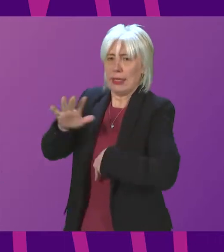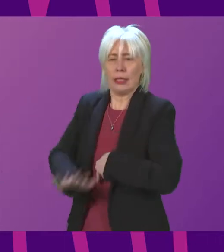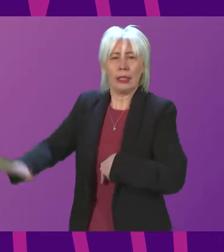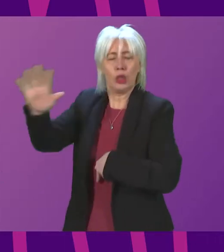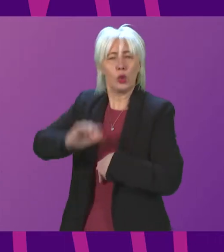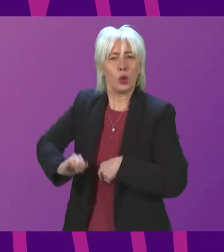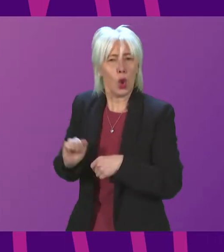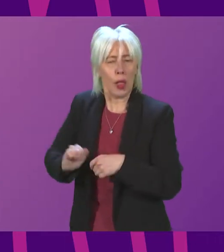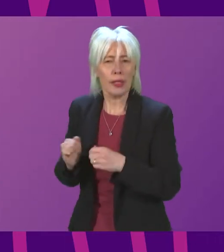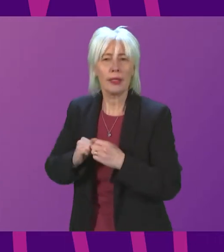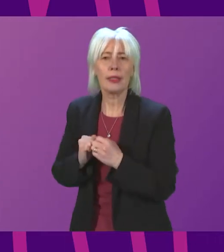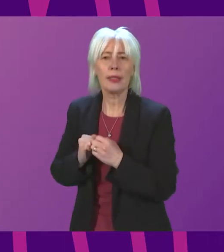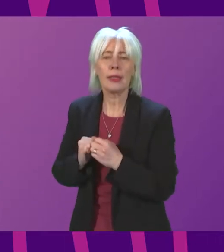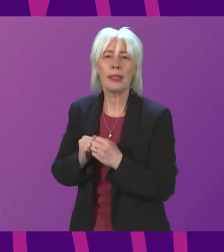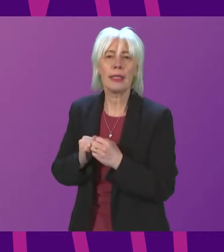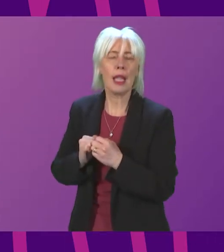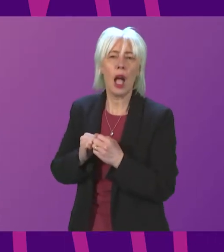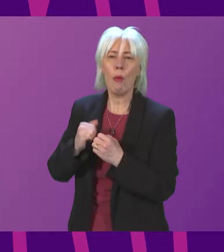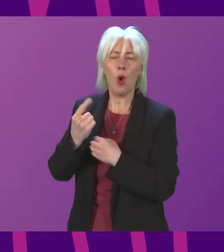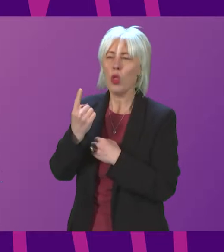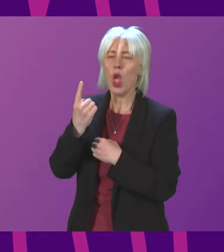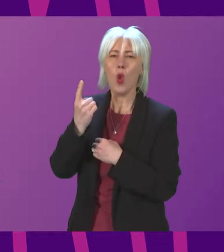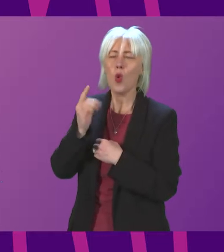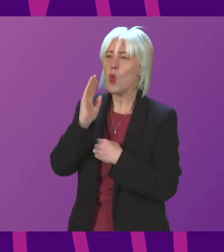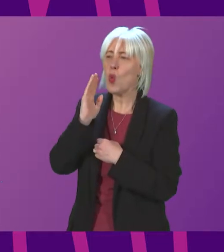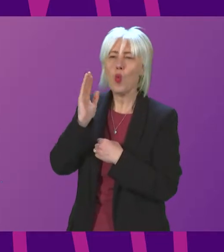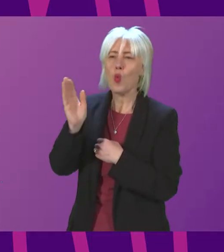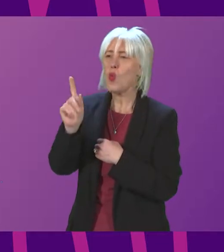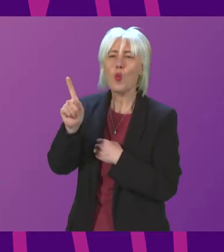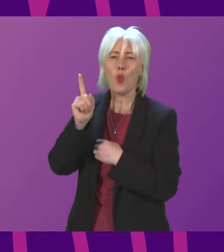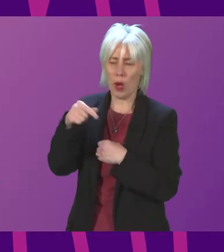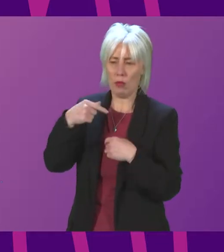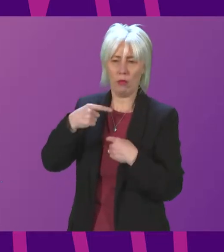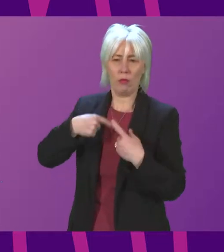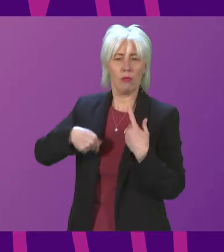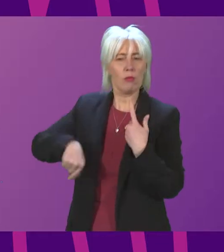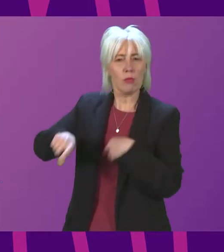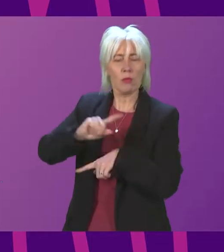However, this is not a one-way conversation, with the host nation doing all the listening